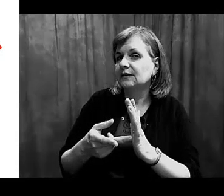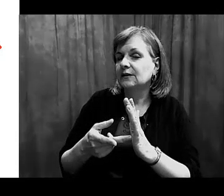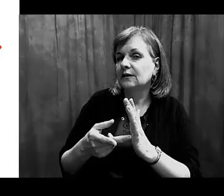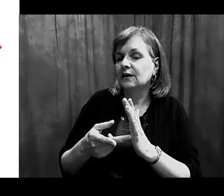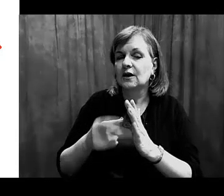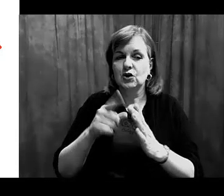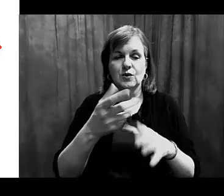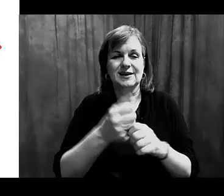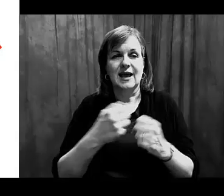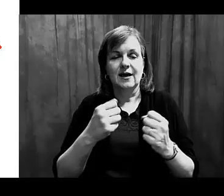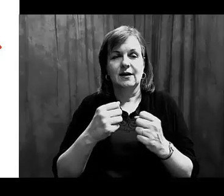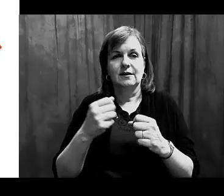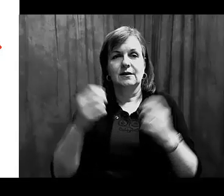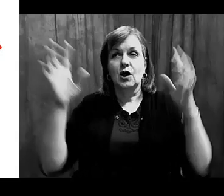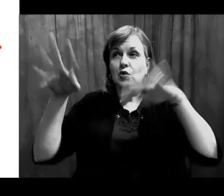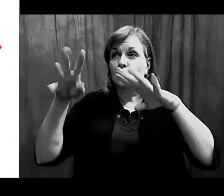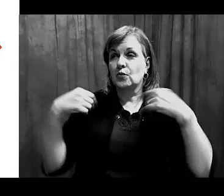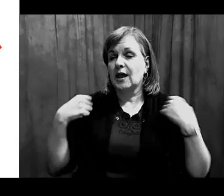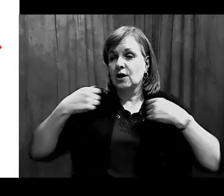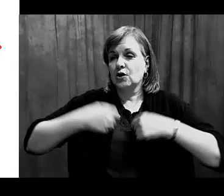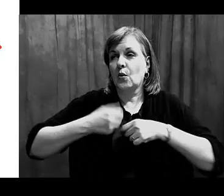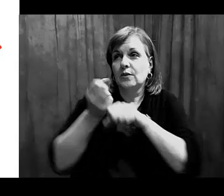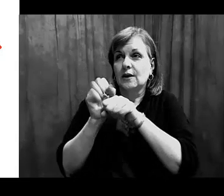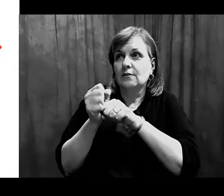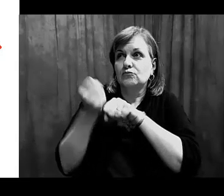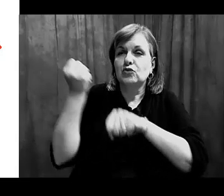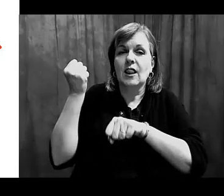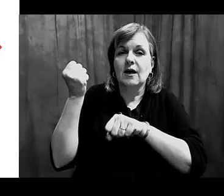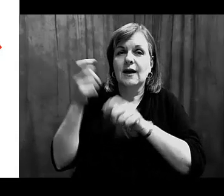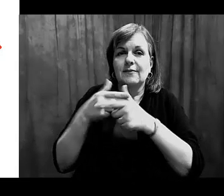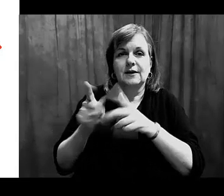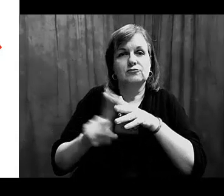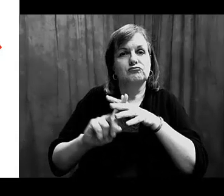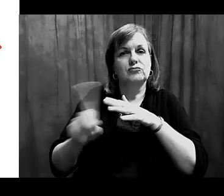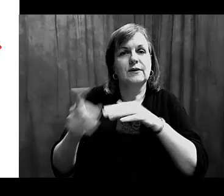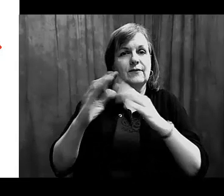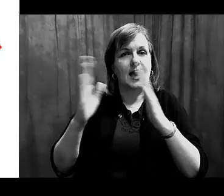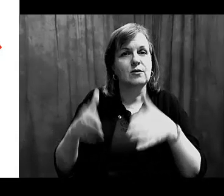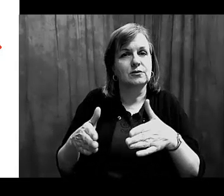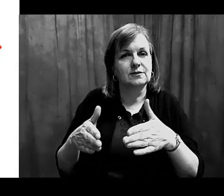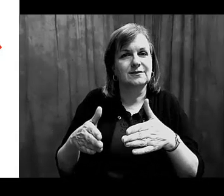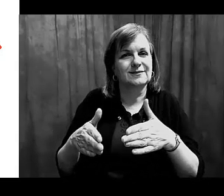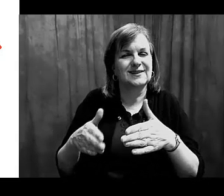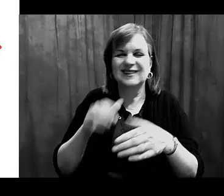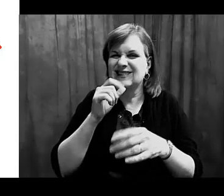from that you get your raincoat your boots and your umbrella and off you go!